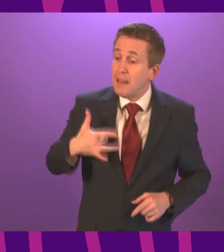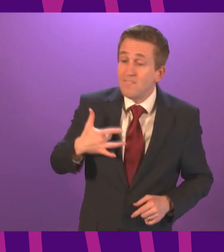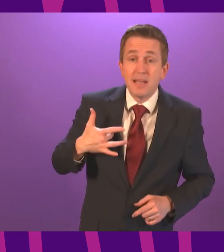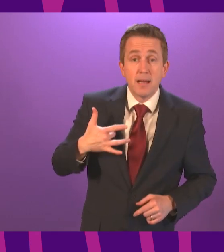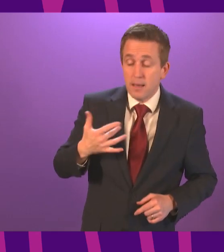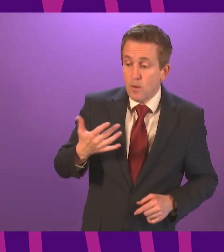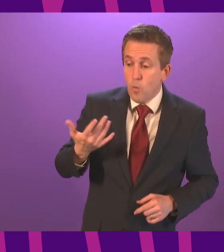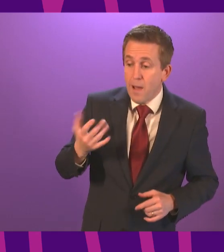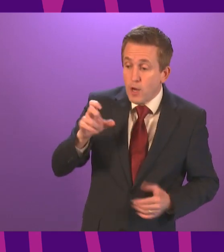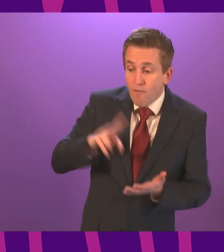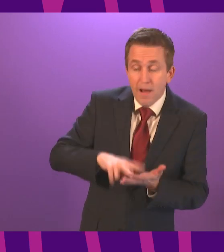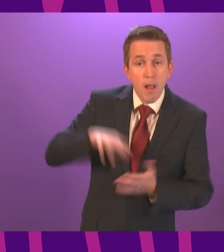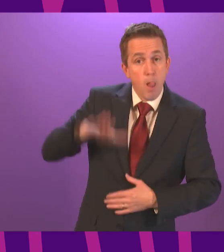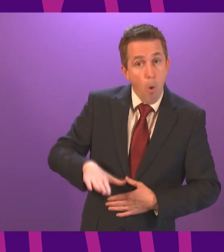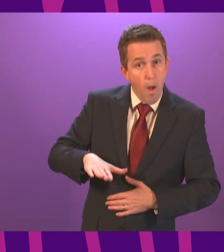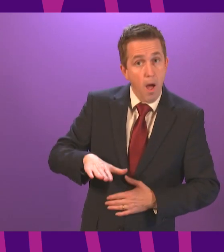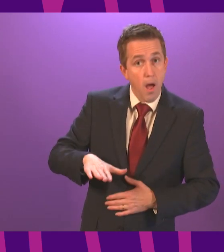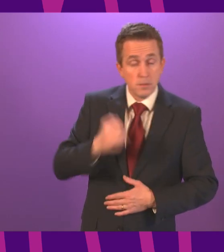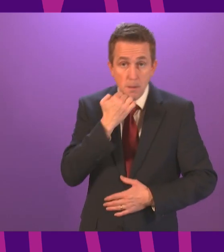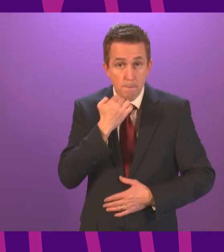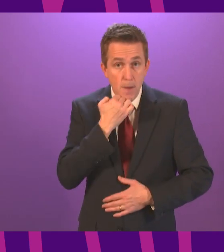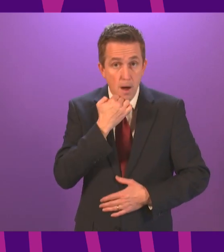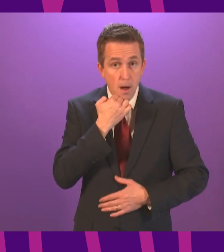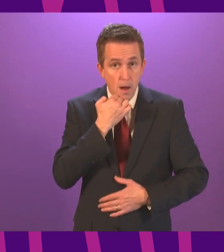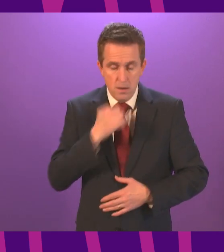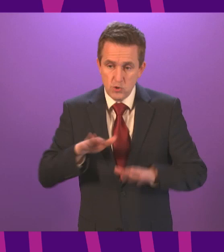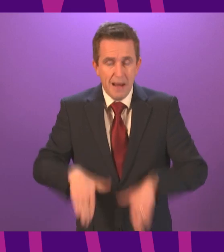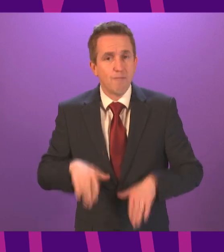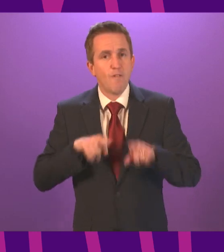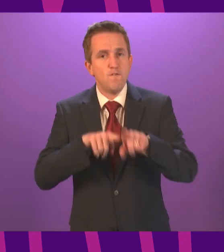having to live under restrictions that are designed for areas with much higher levels